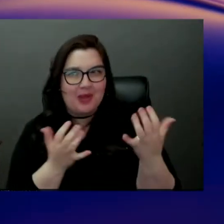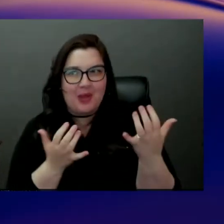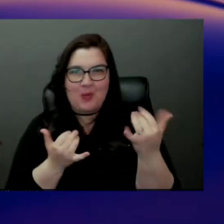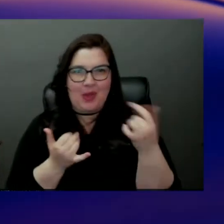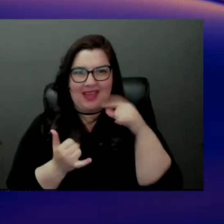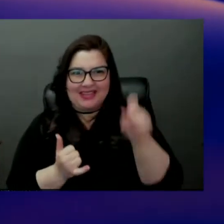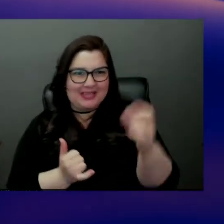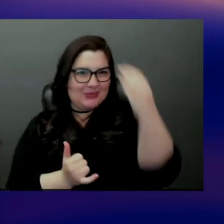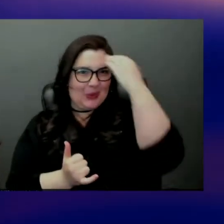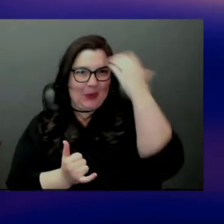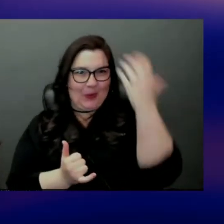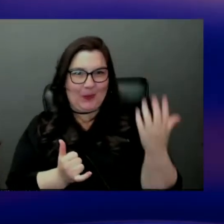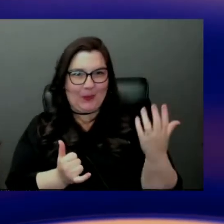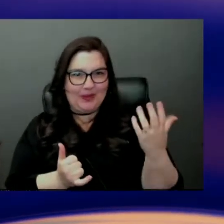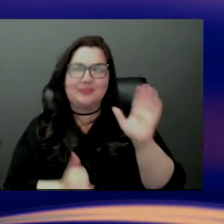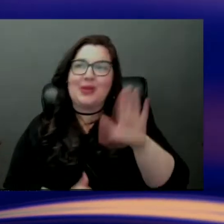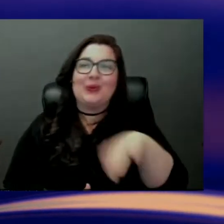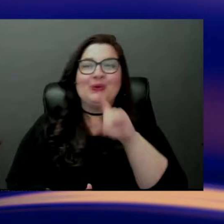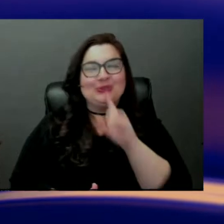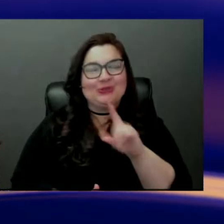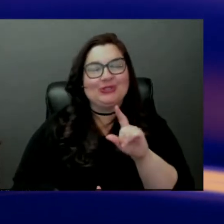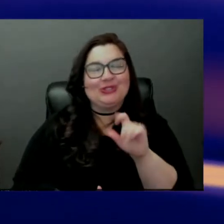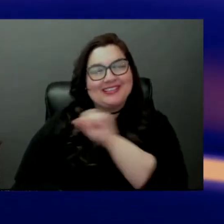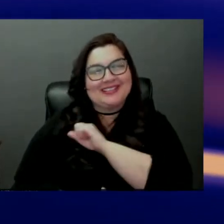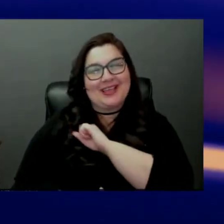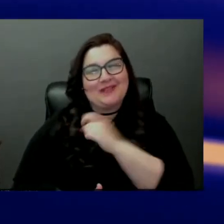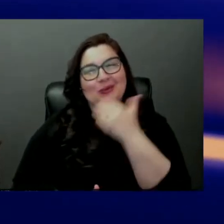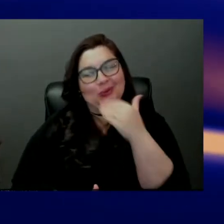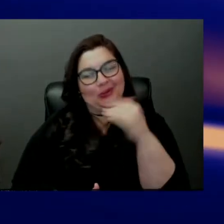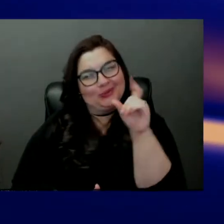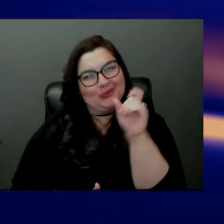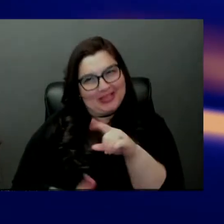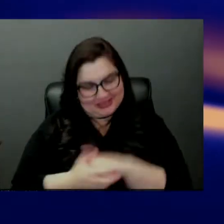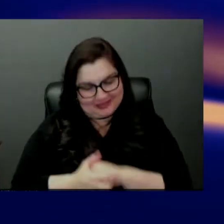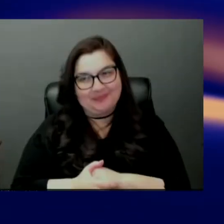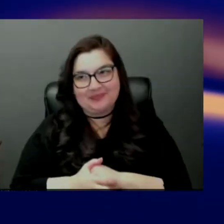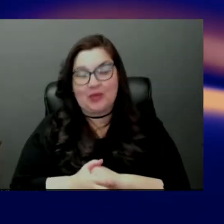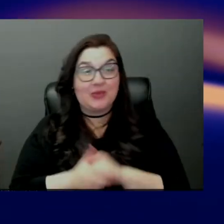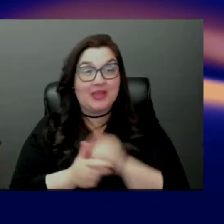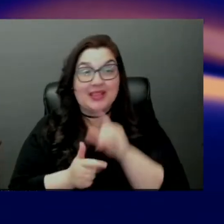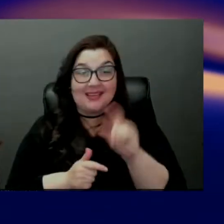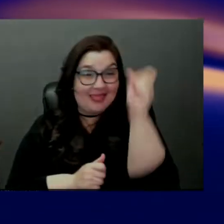Sure Steve, it's a good question. And so it's a simple concept but it's something we think